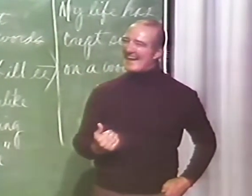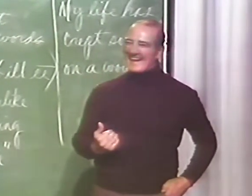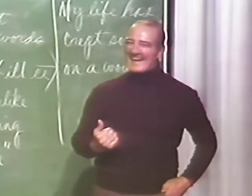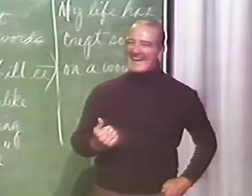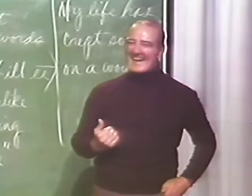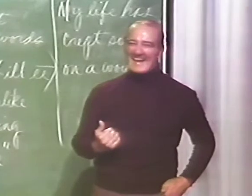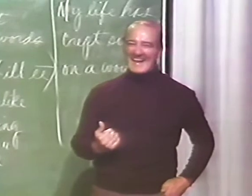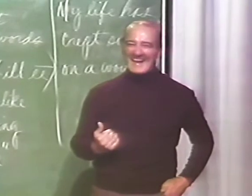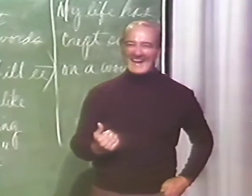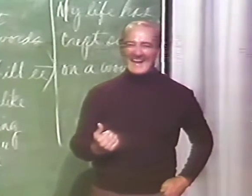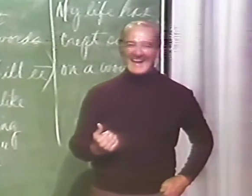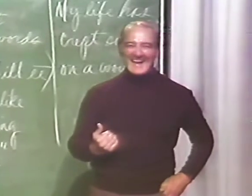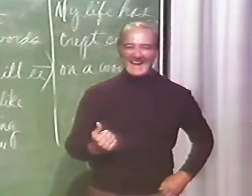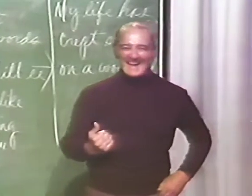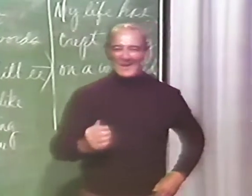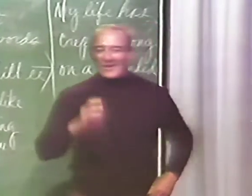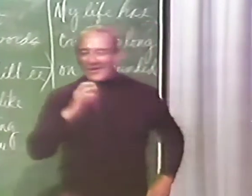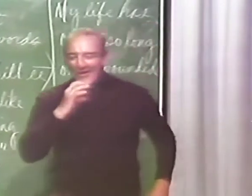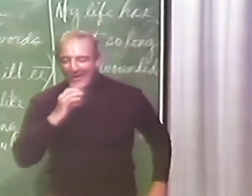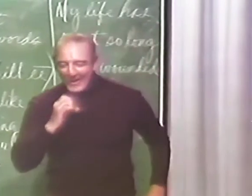BETTER AT 20! BETTER. HA HA!